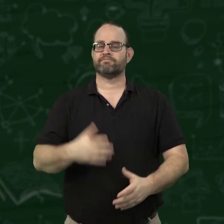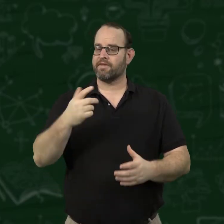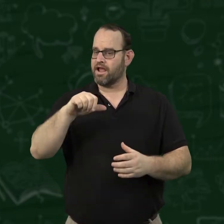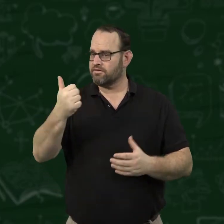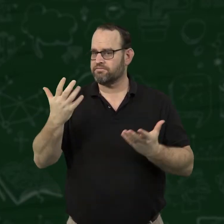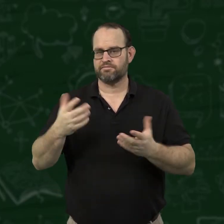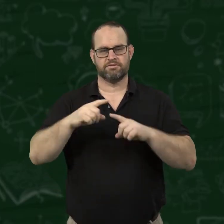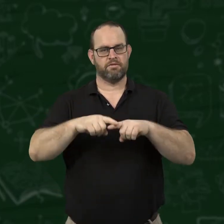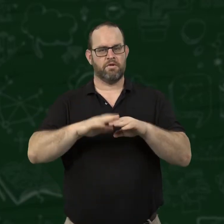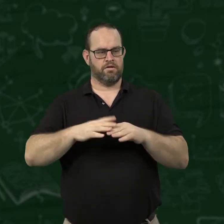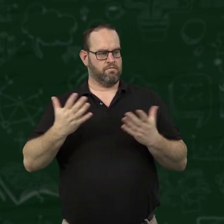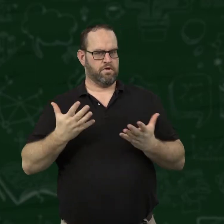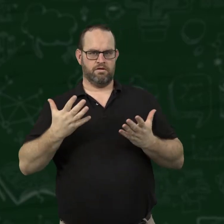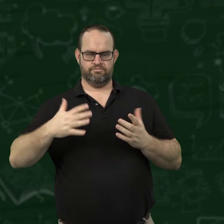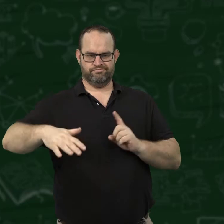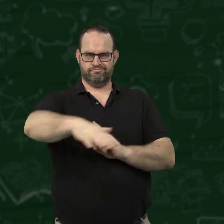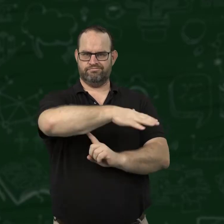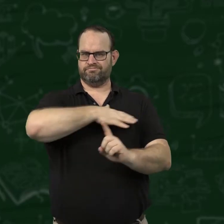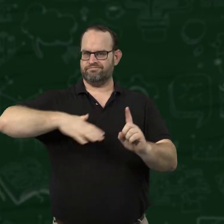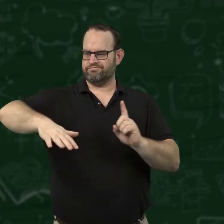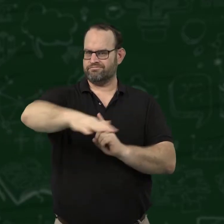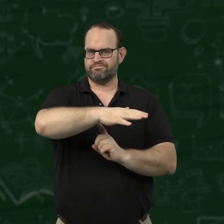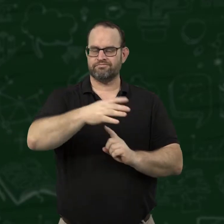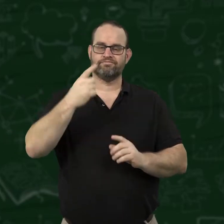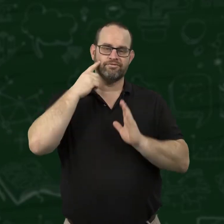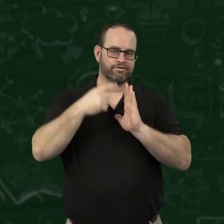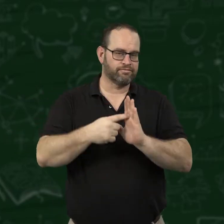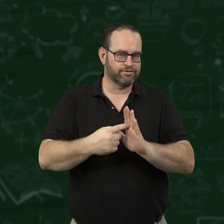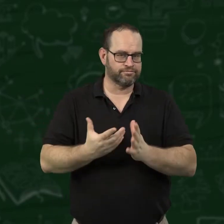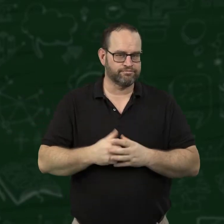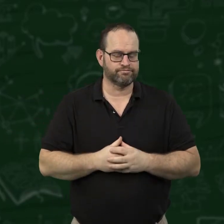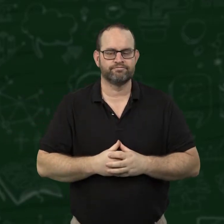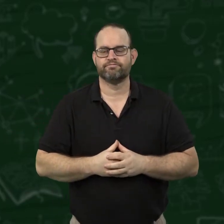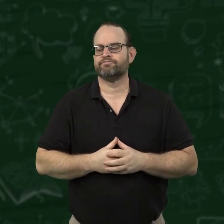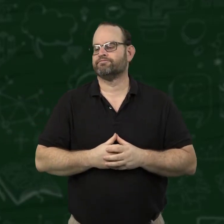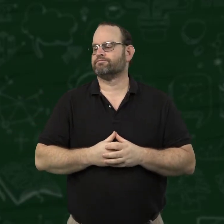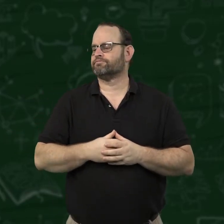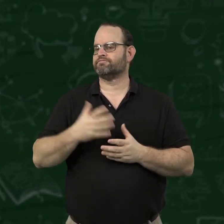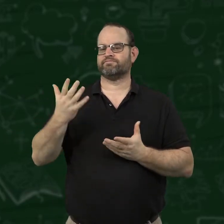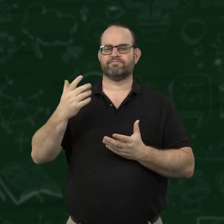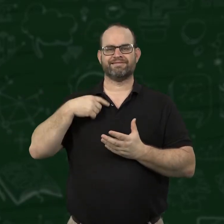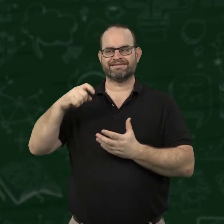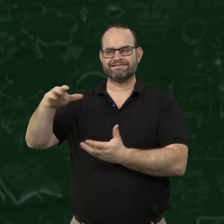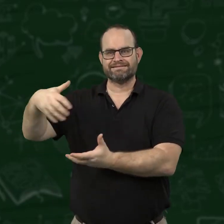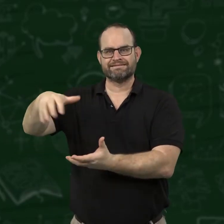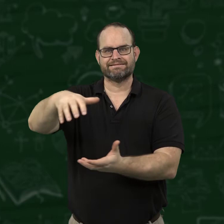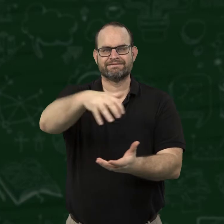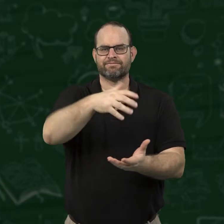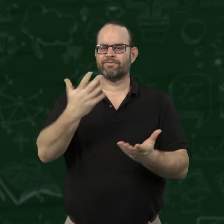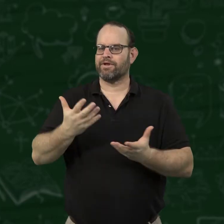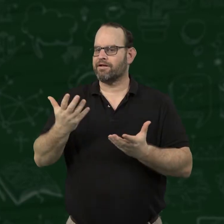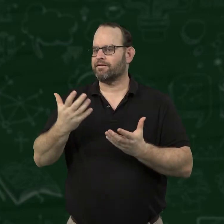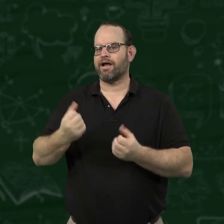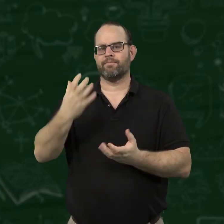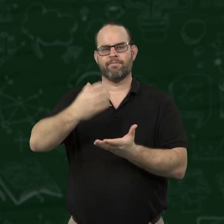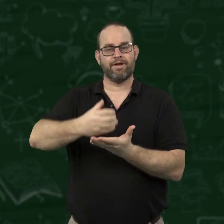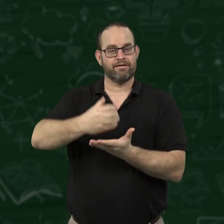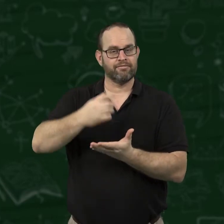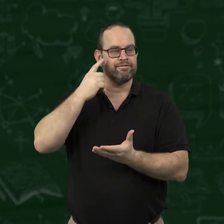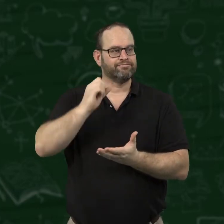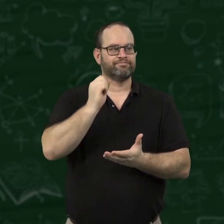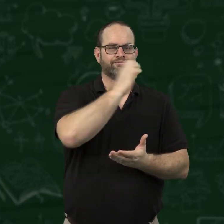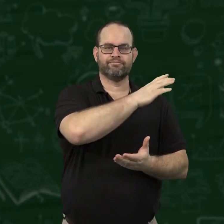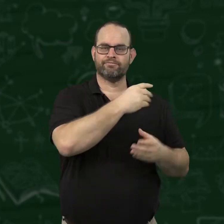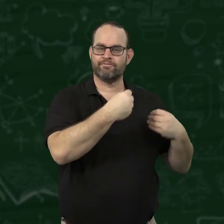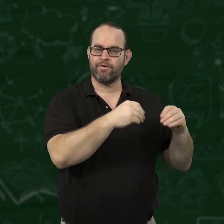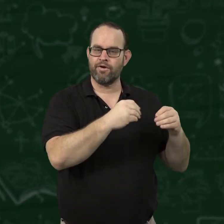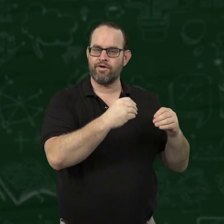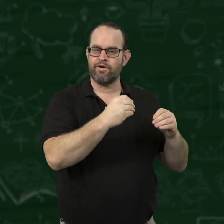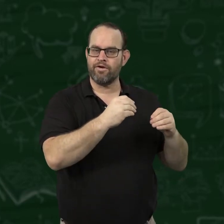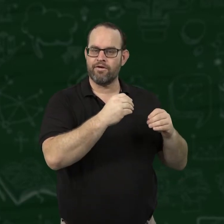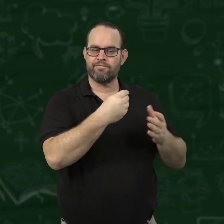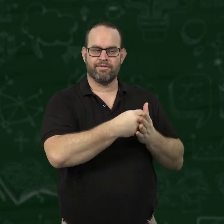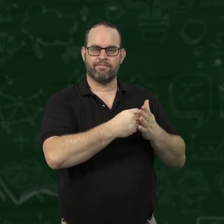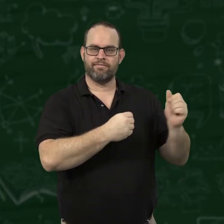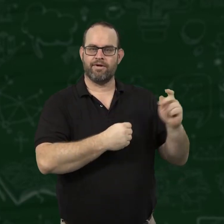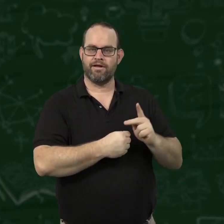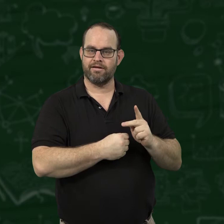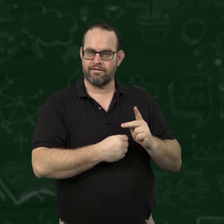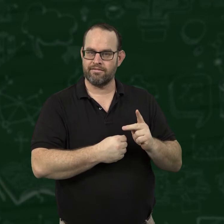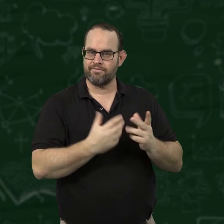Another example, depending on the environment, would be collecting cans to recycle at the store in exchange for money.